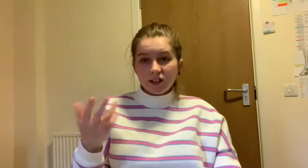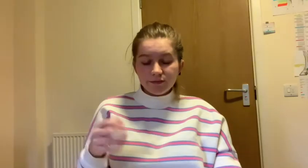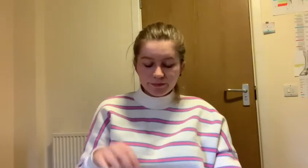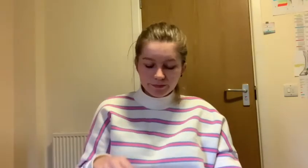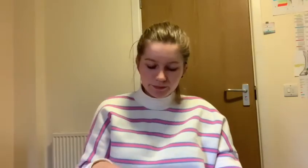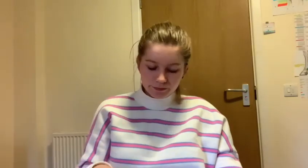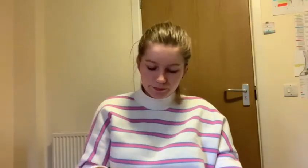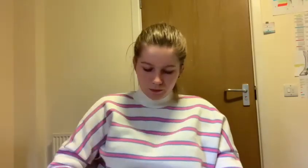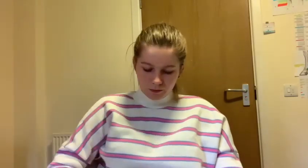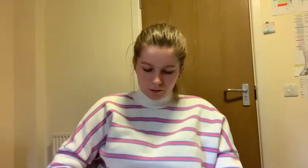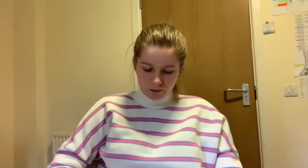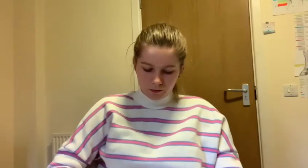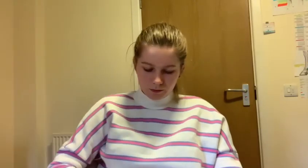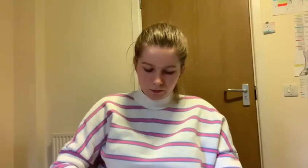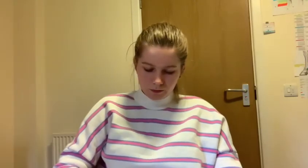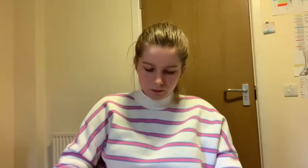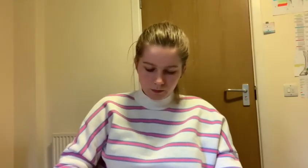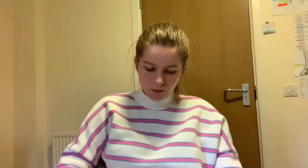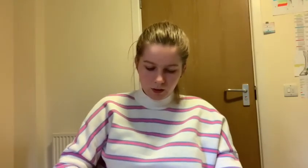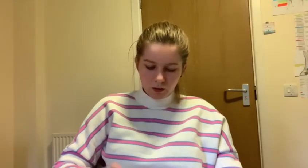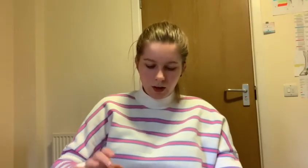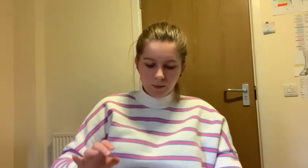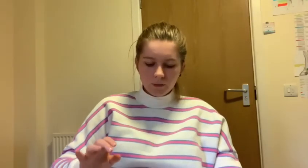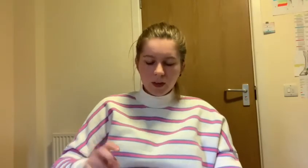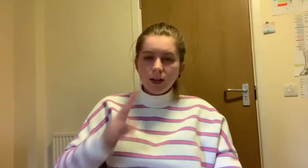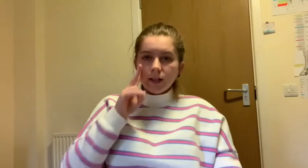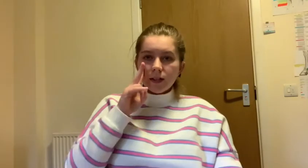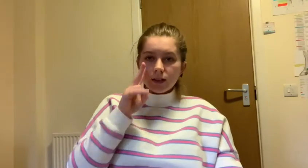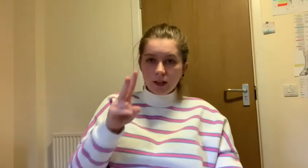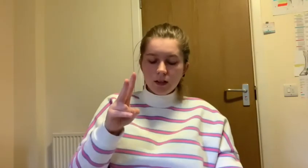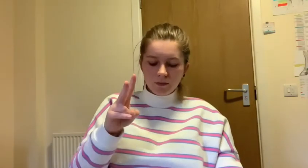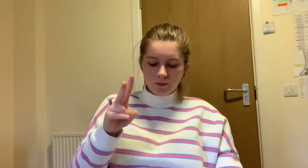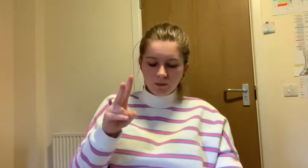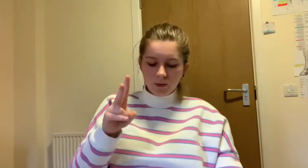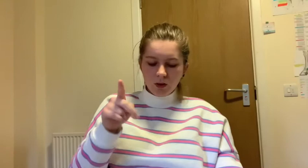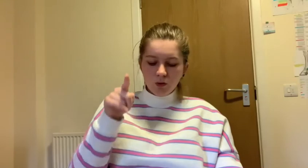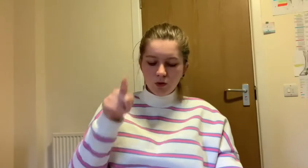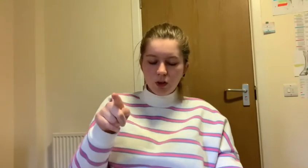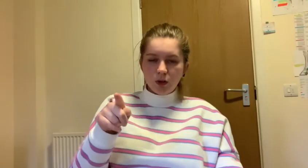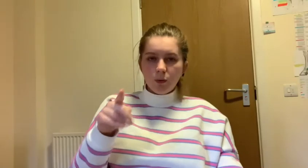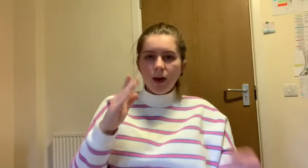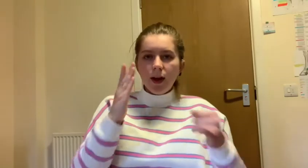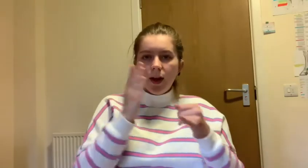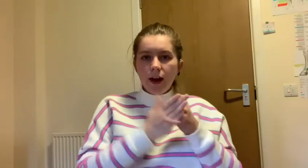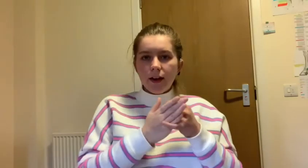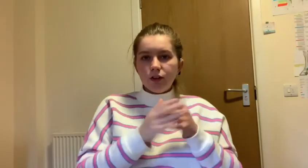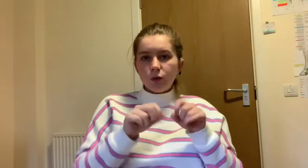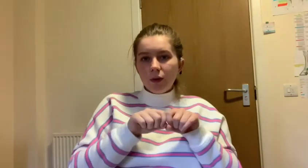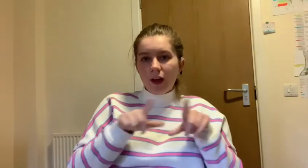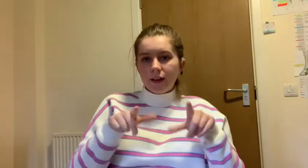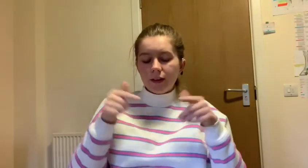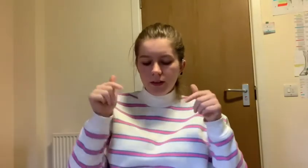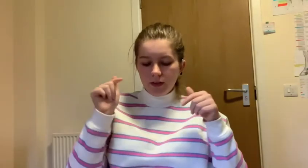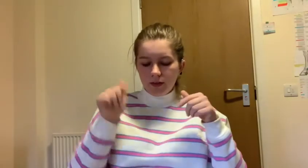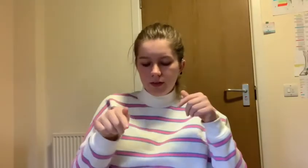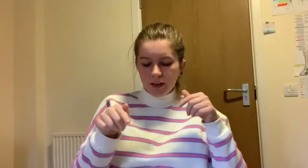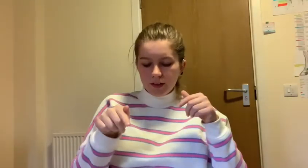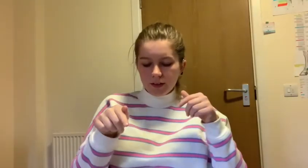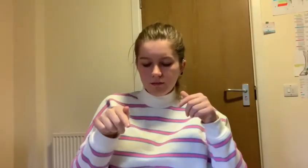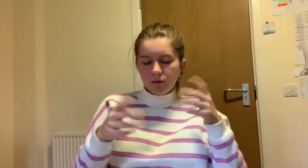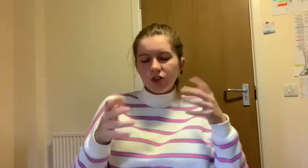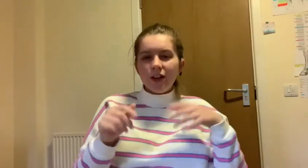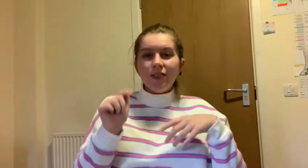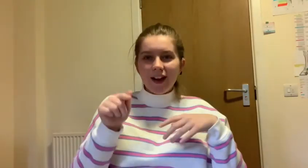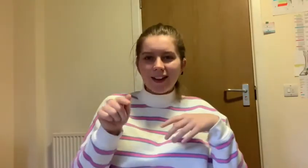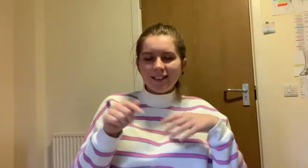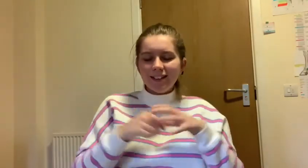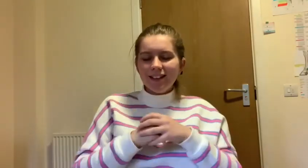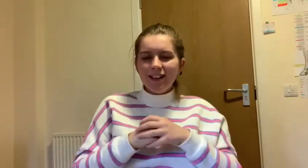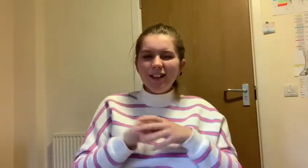Ok, "see you end up like this" oh sorry "that"